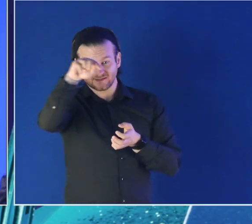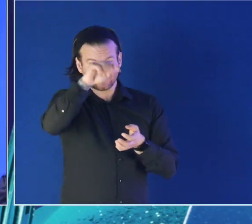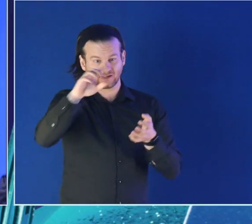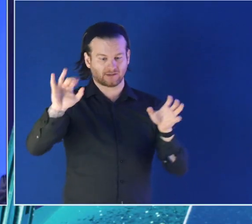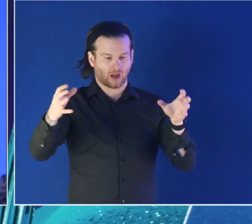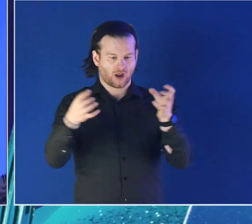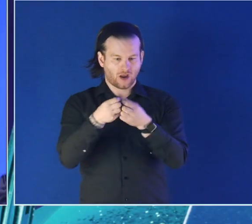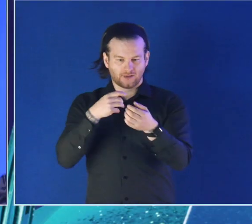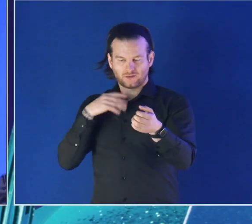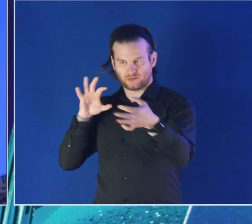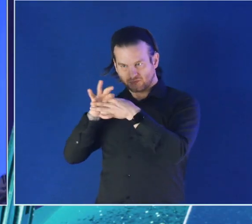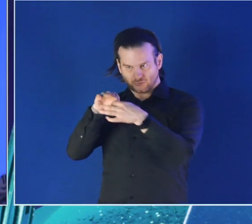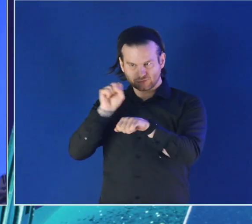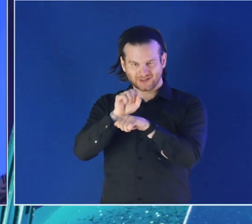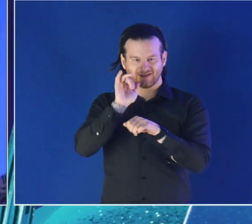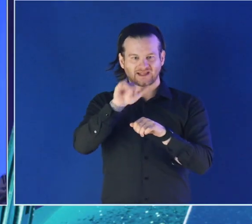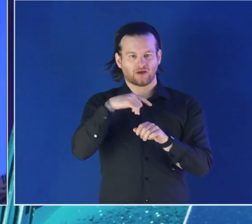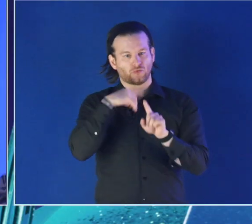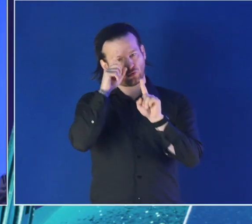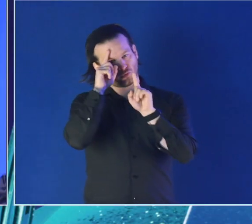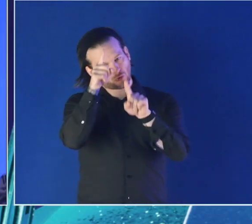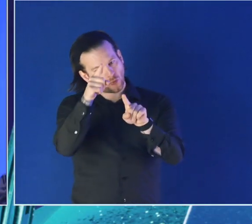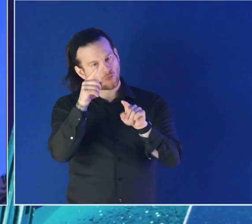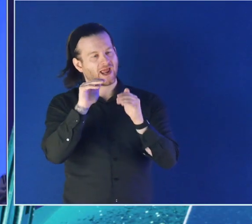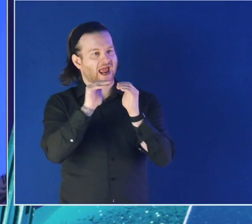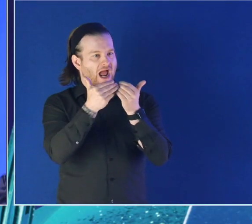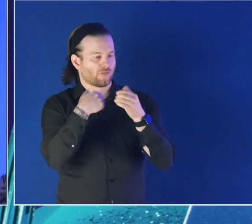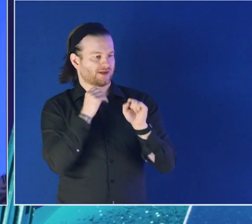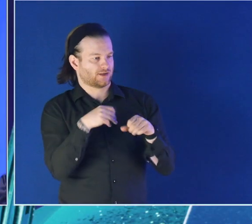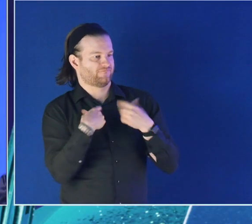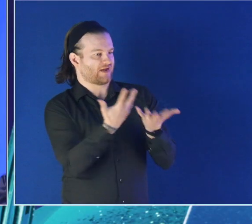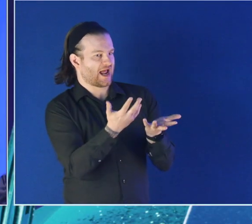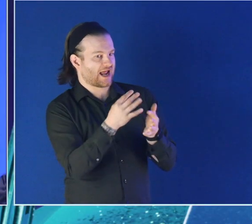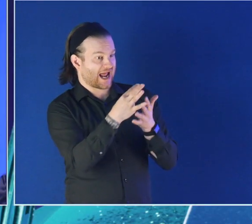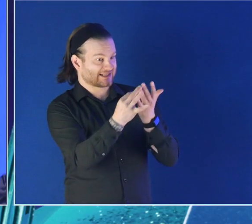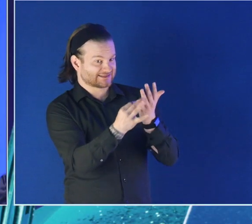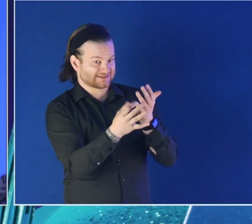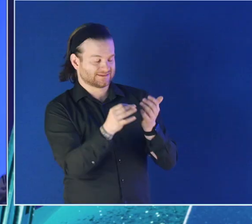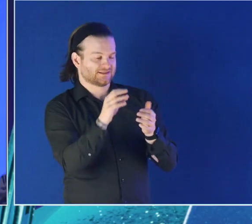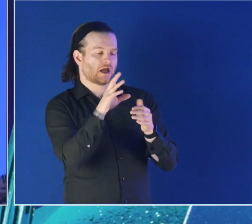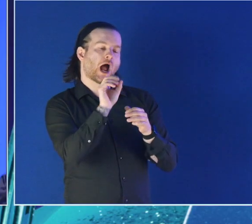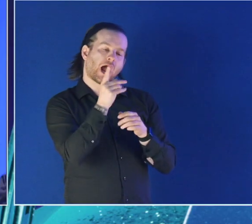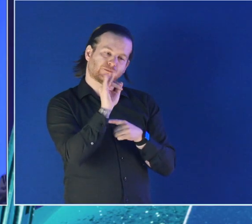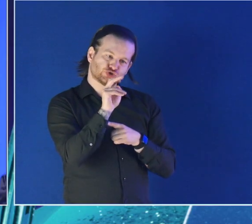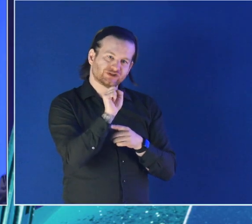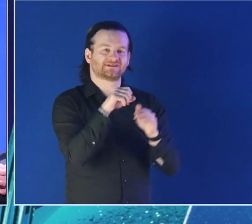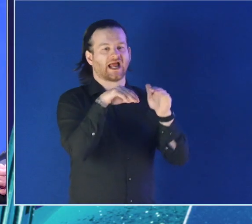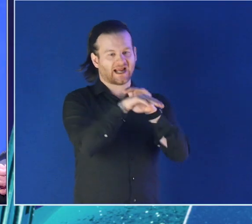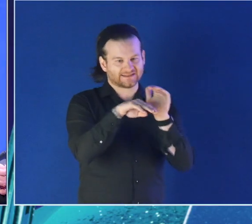that we actually are able to provide more options. And without collaboration, innovation is impossible,